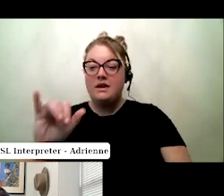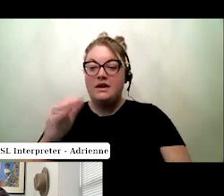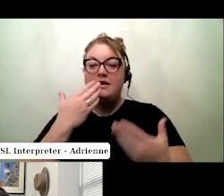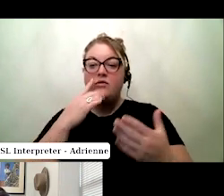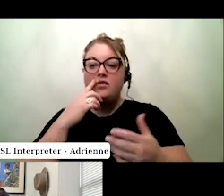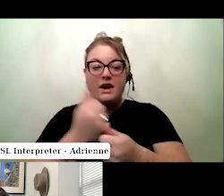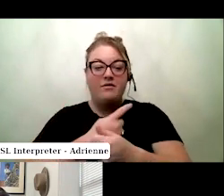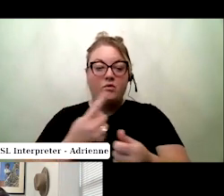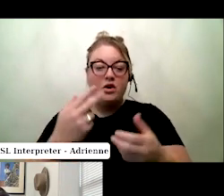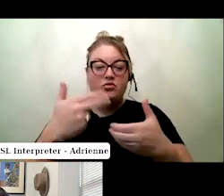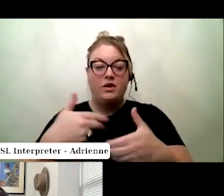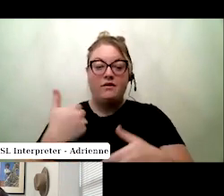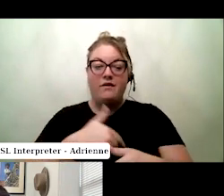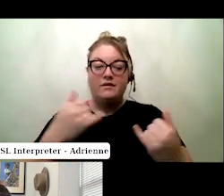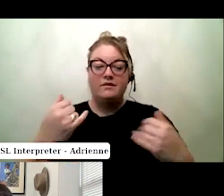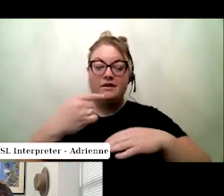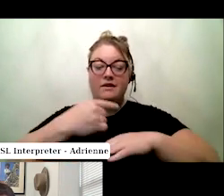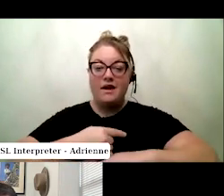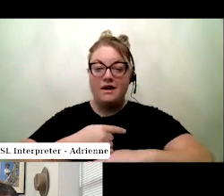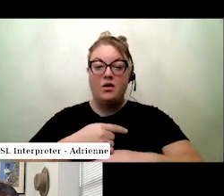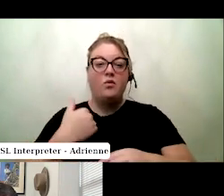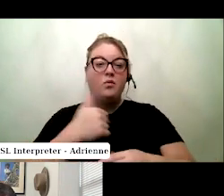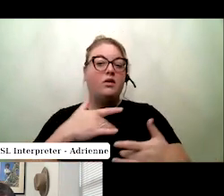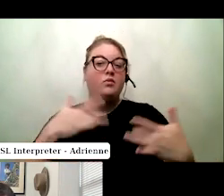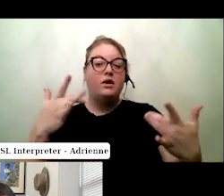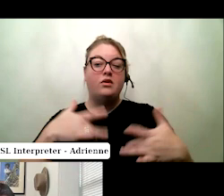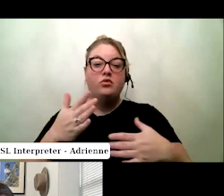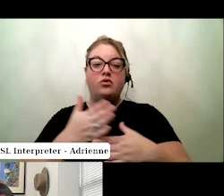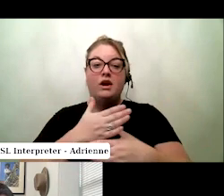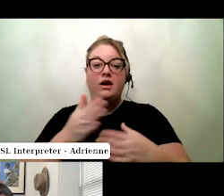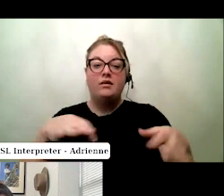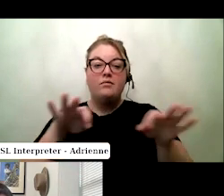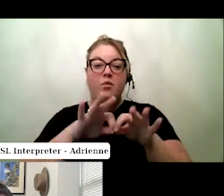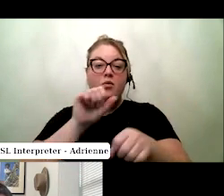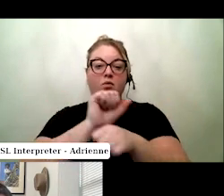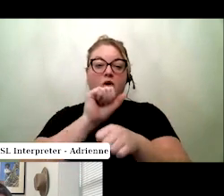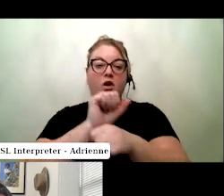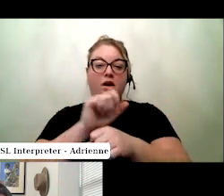We are really excited to share with you the important work that Phi and Mac are doing to strengthen the relationship.